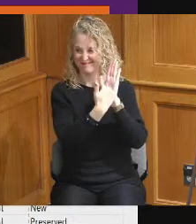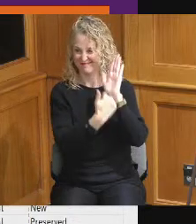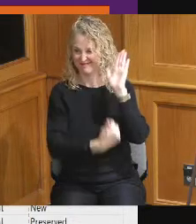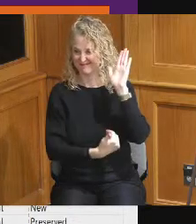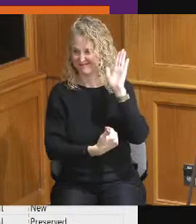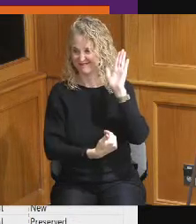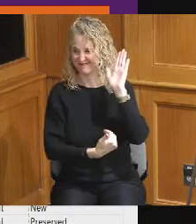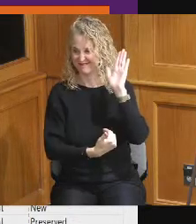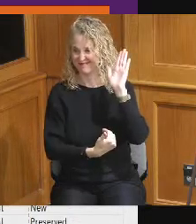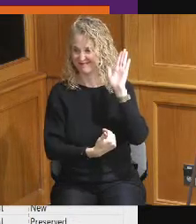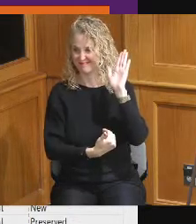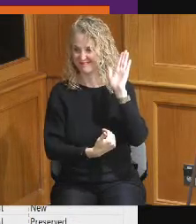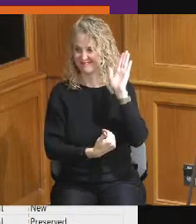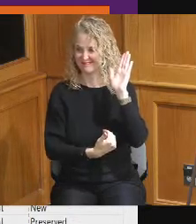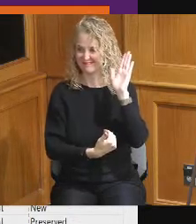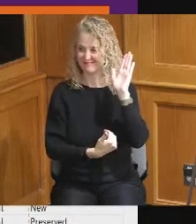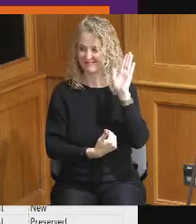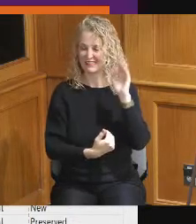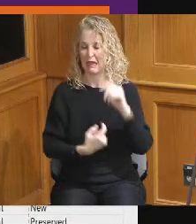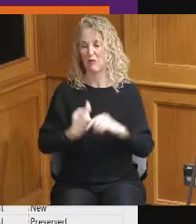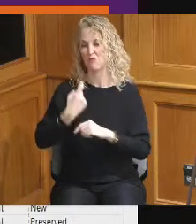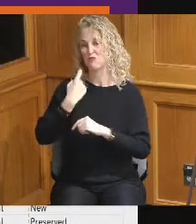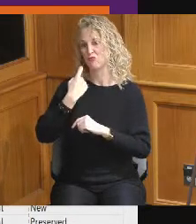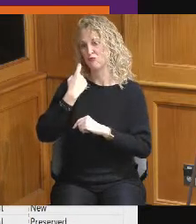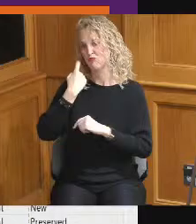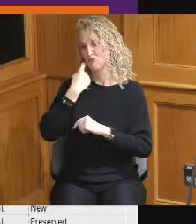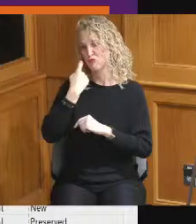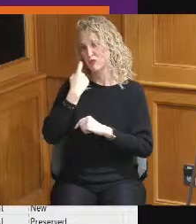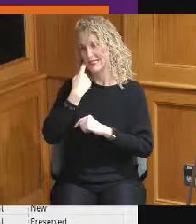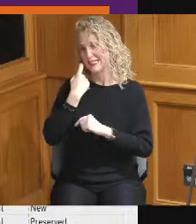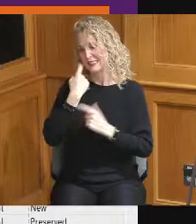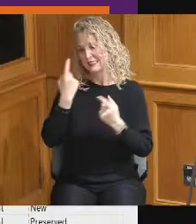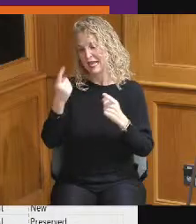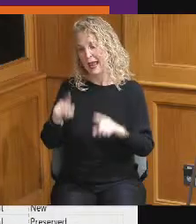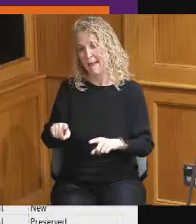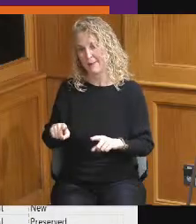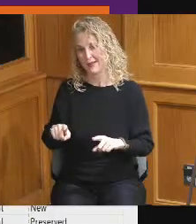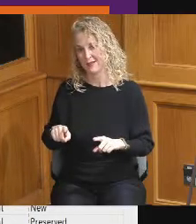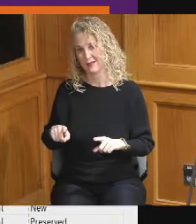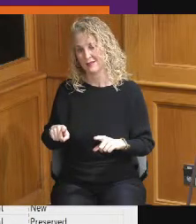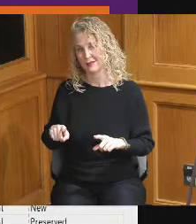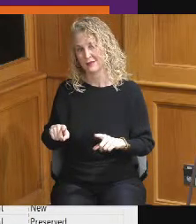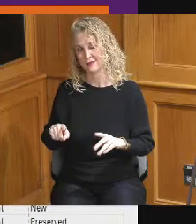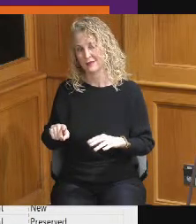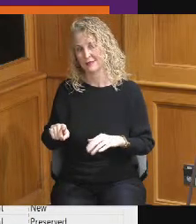that I mentioned is sort of an it was just was closed just past the deadline was this the very